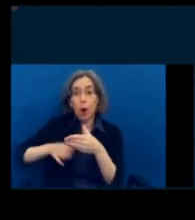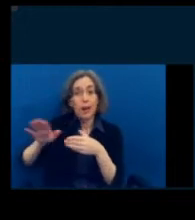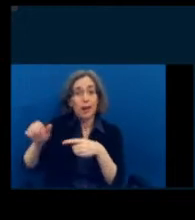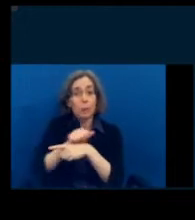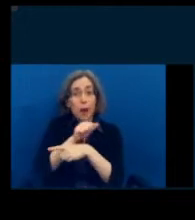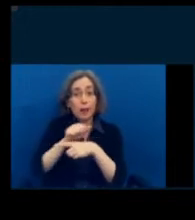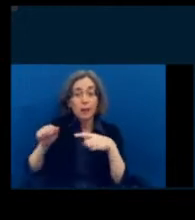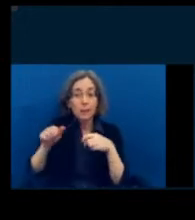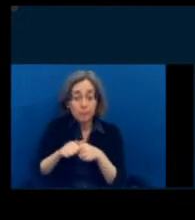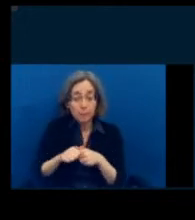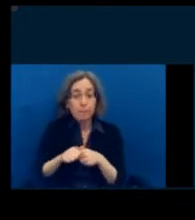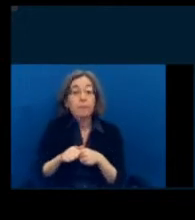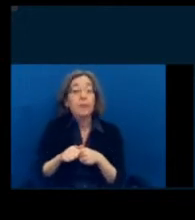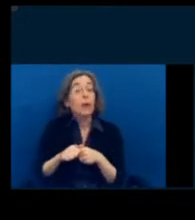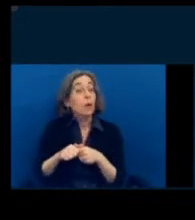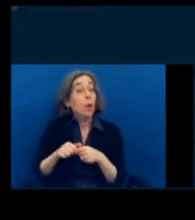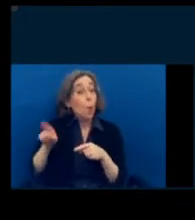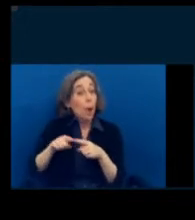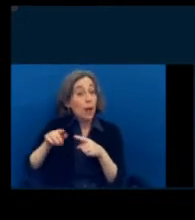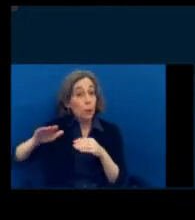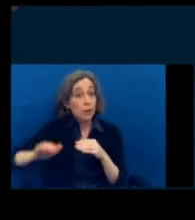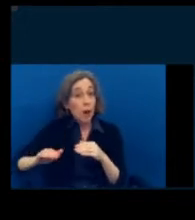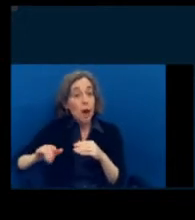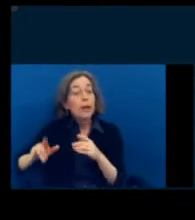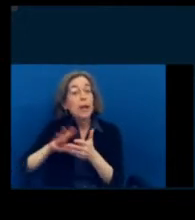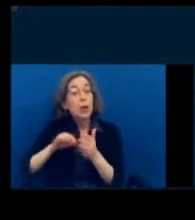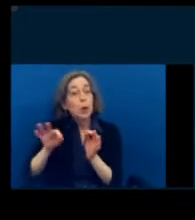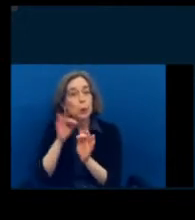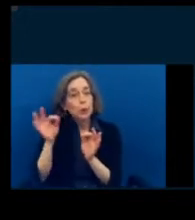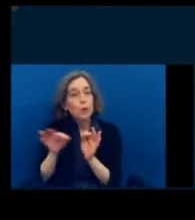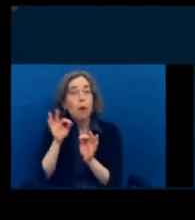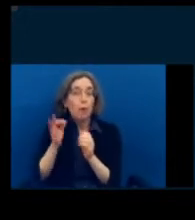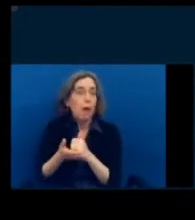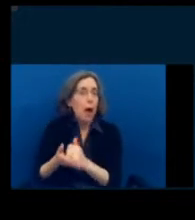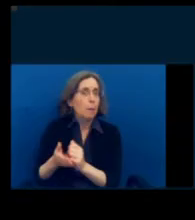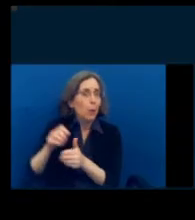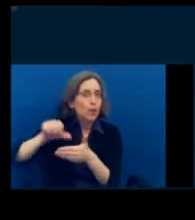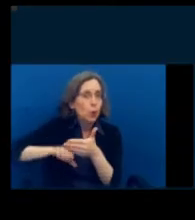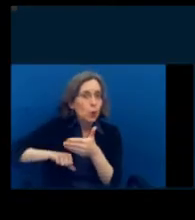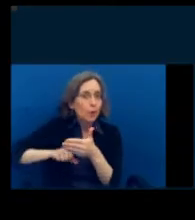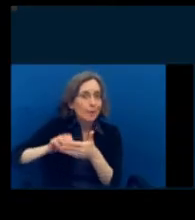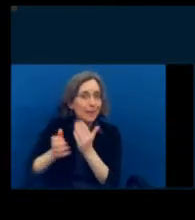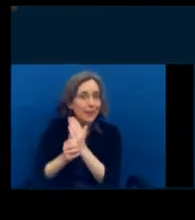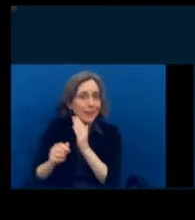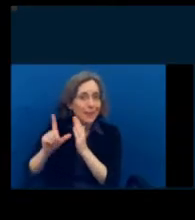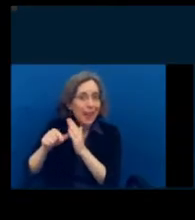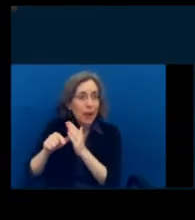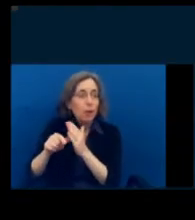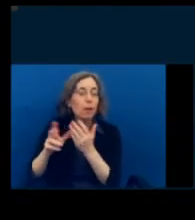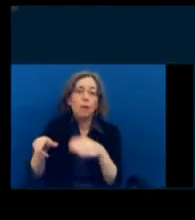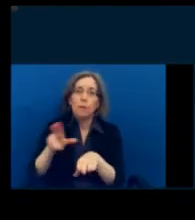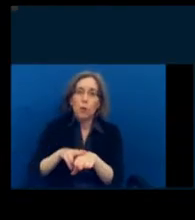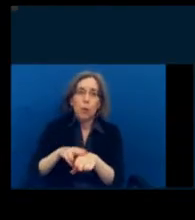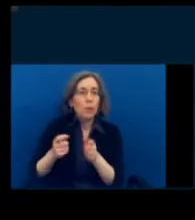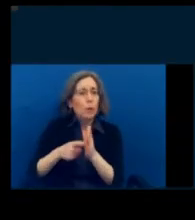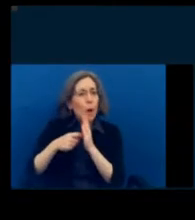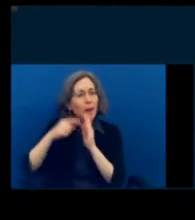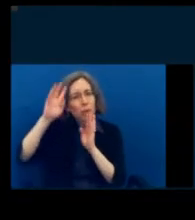SKILL THAT CERTAINLY CONTRIBUTED TO HIS SURGICAL SKILLS LATER IN LIFE AND NO DOUBT IT TAKES A CREATIVE MIND AND A KNOWLEDGE HAVING MANIPULATE VARIOUS